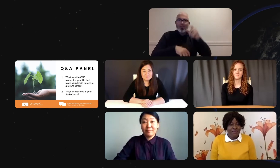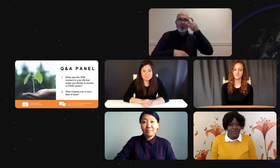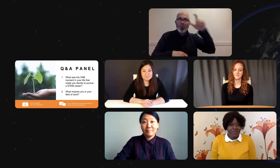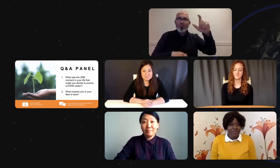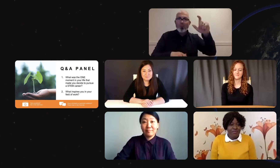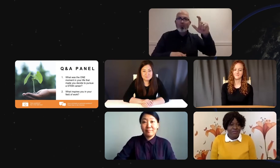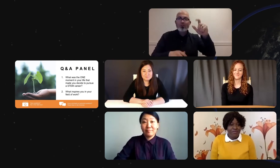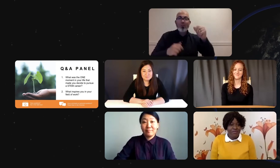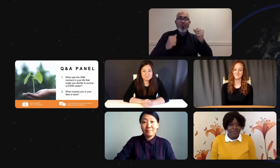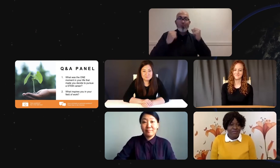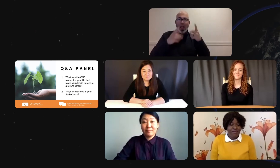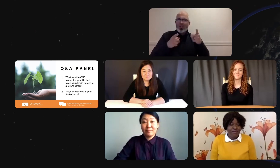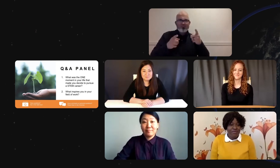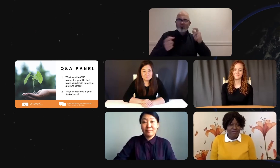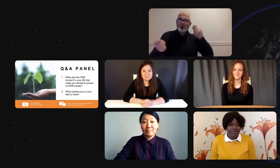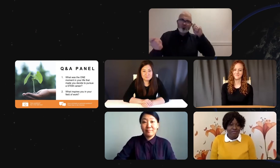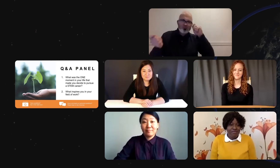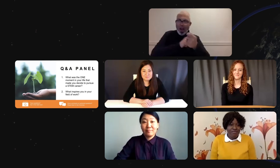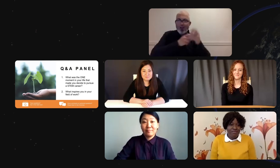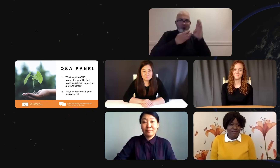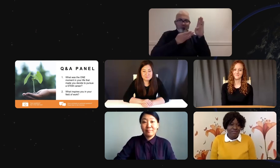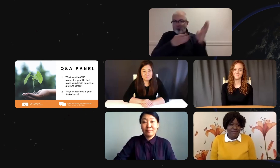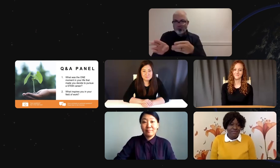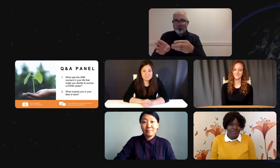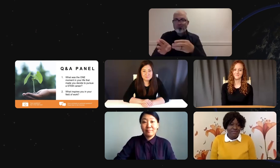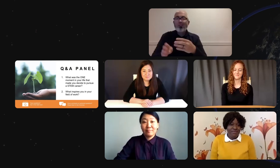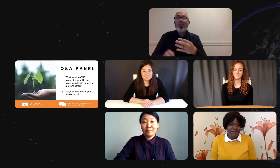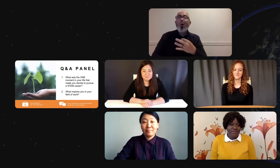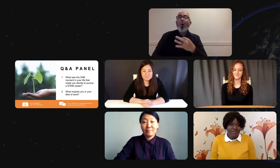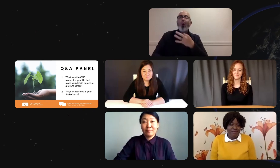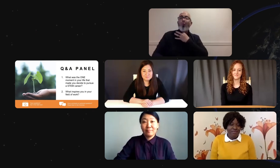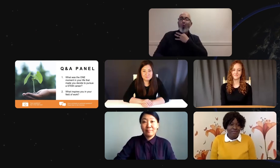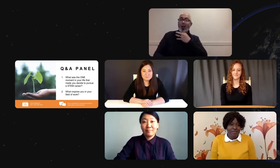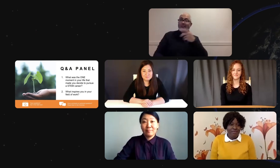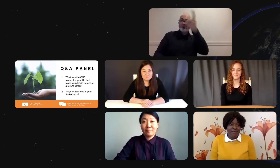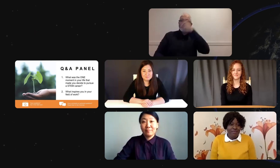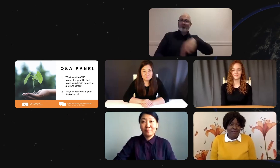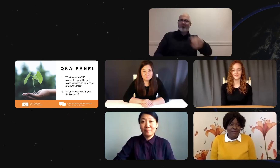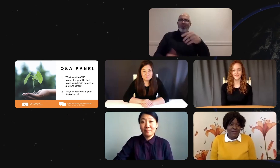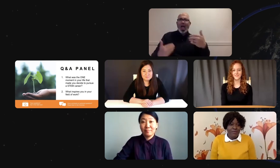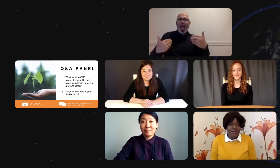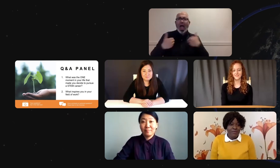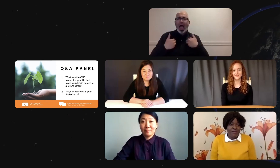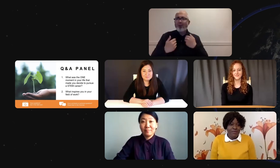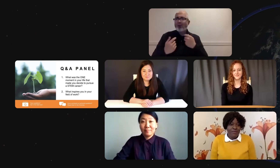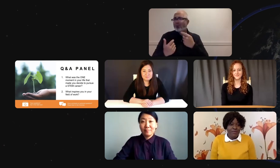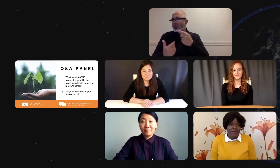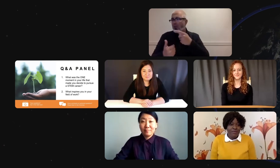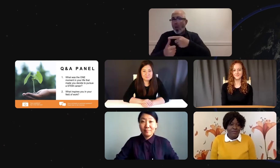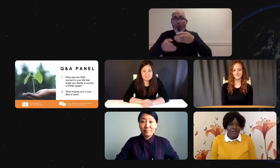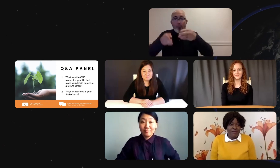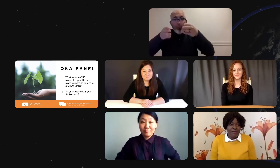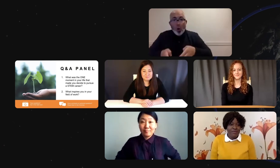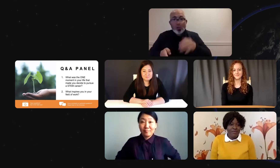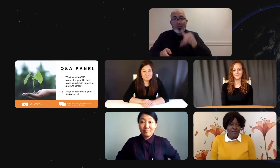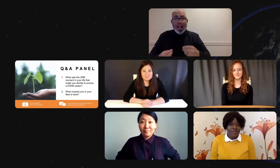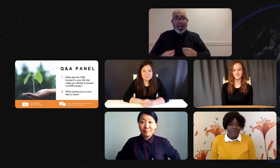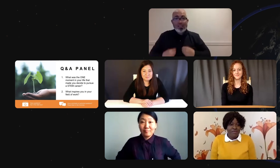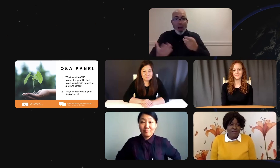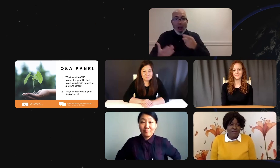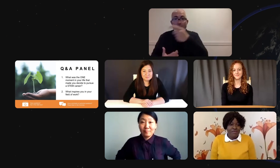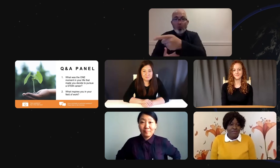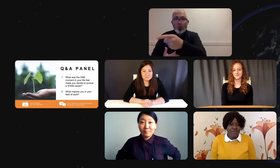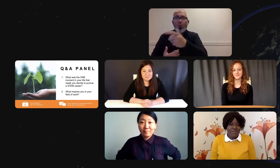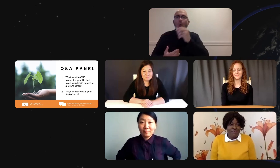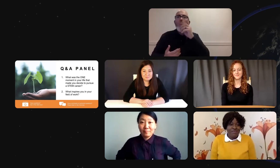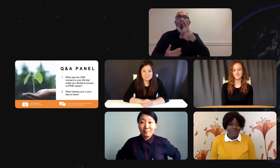achieve that shifted a lot of people's attention to the STEM field.